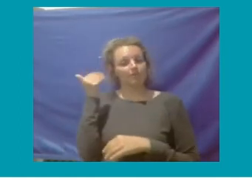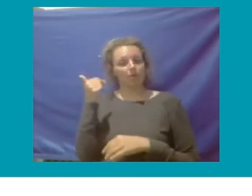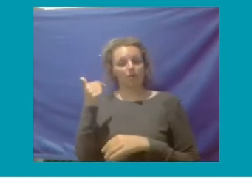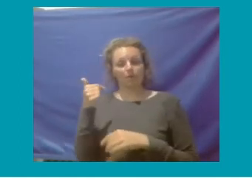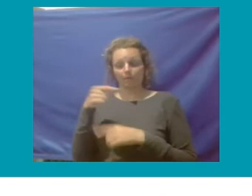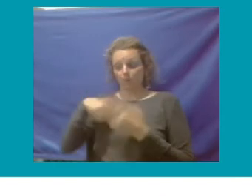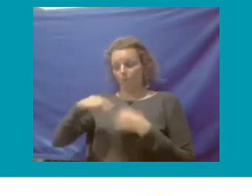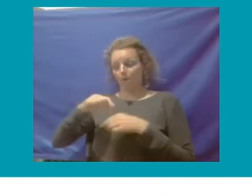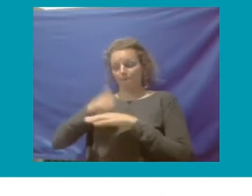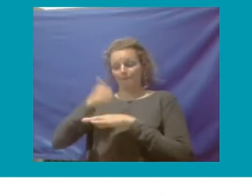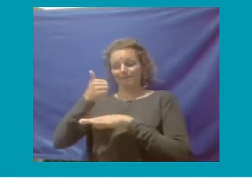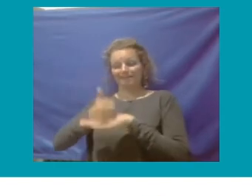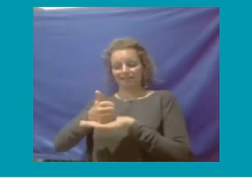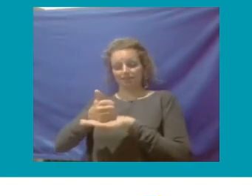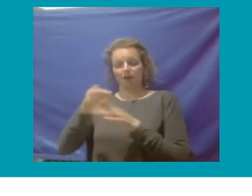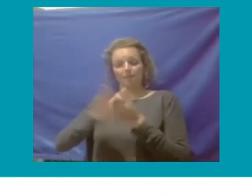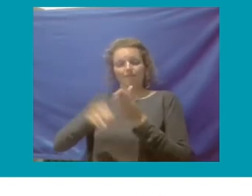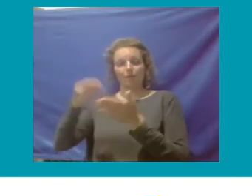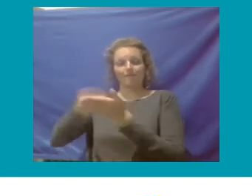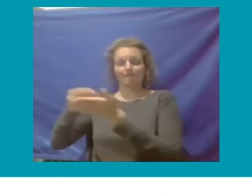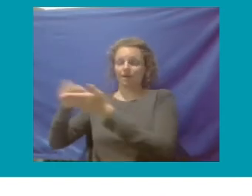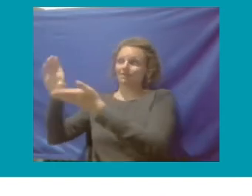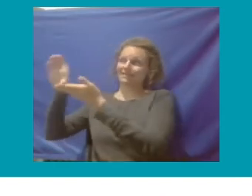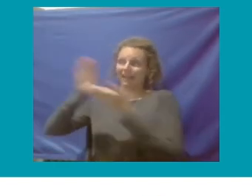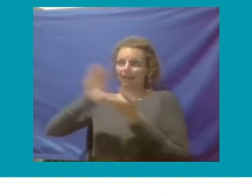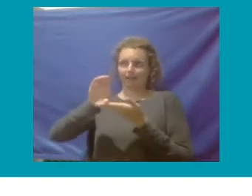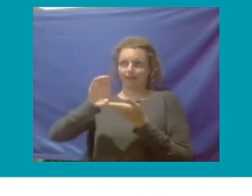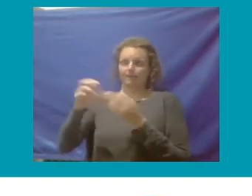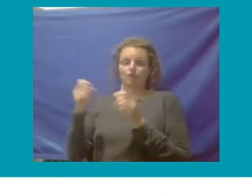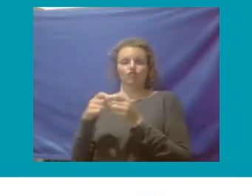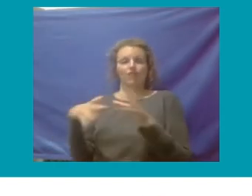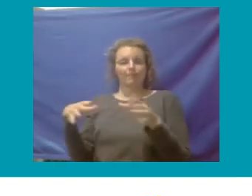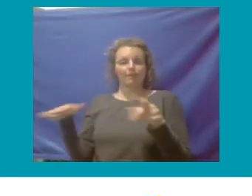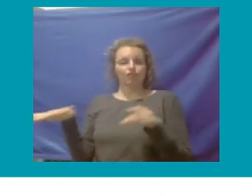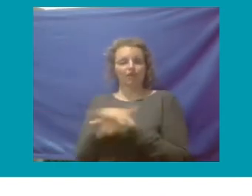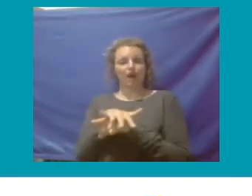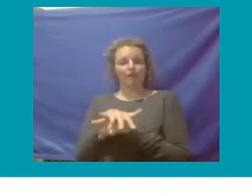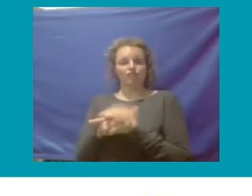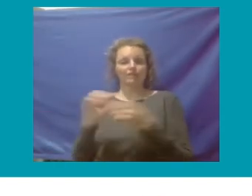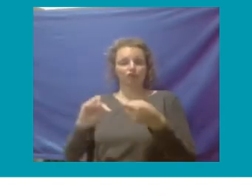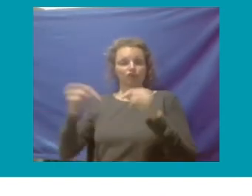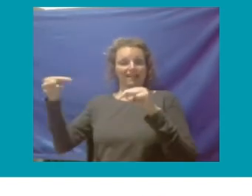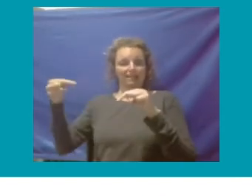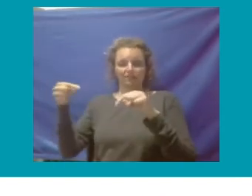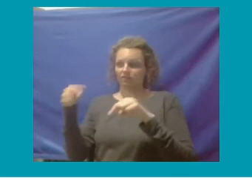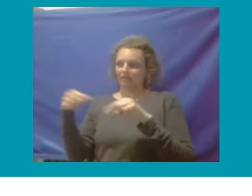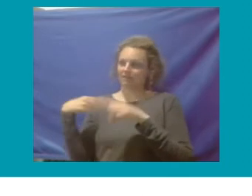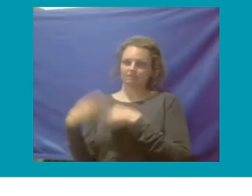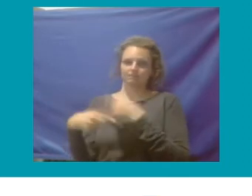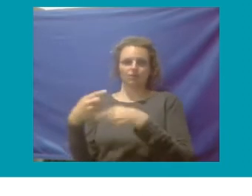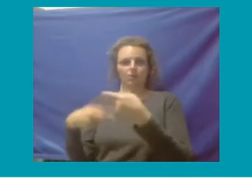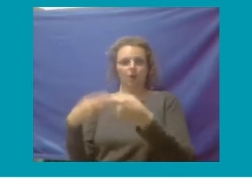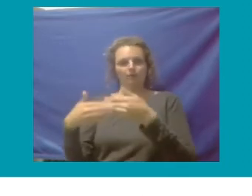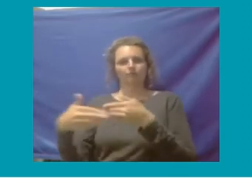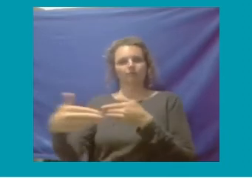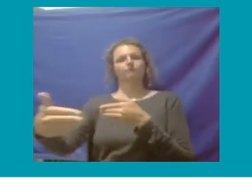and that's ongoing for a while. It may be ongoing for longer. Who knows whether we get the next round of funding or not.